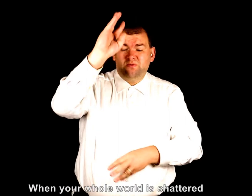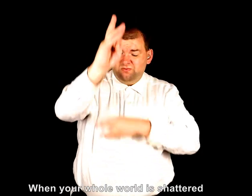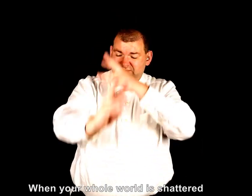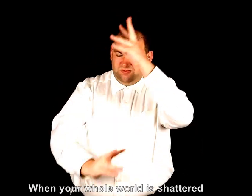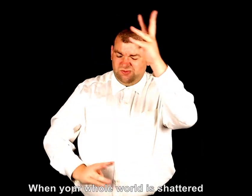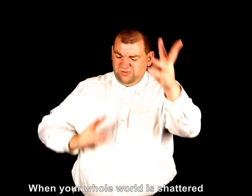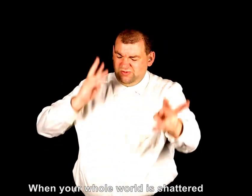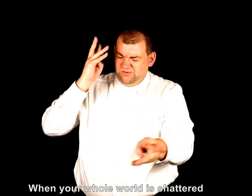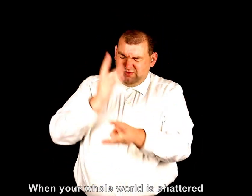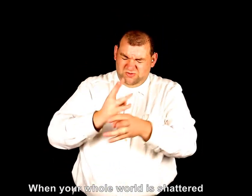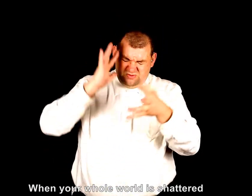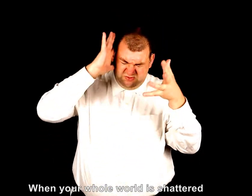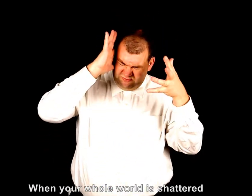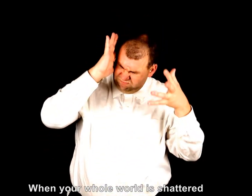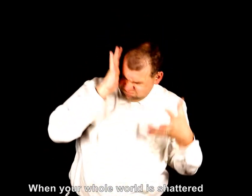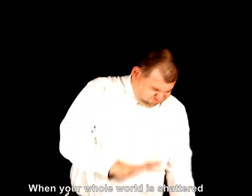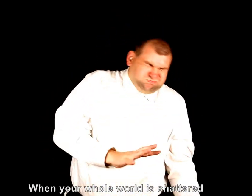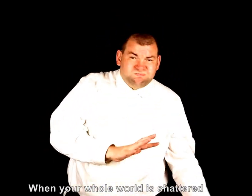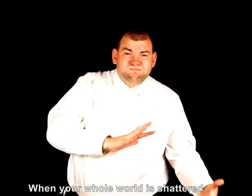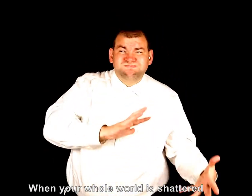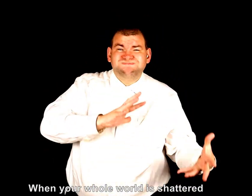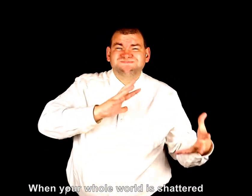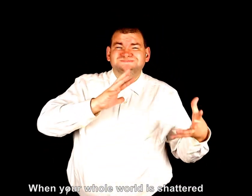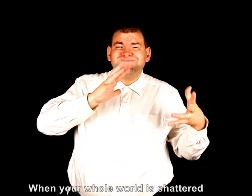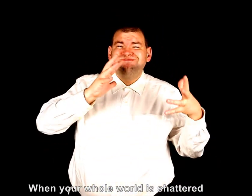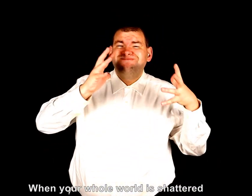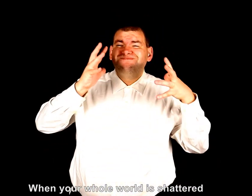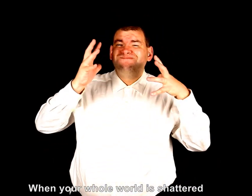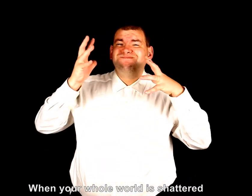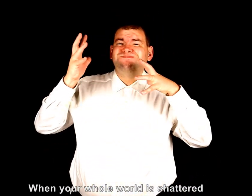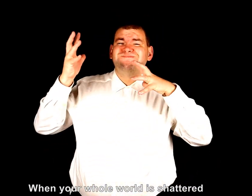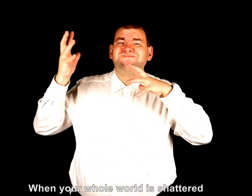When your whole world is shattered